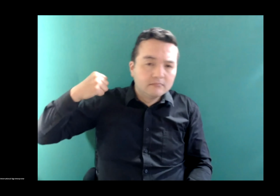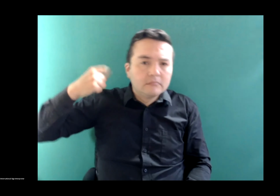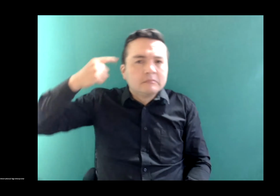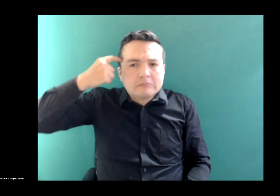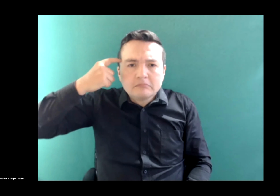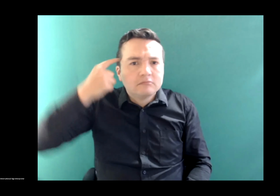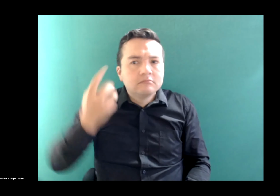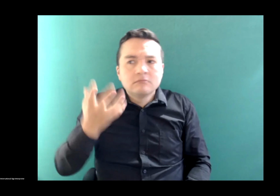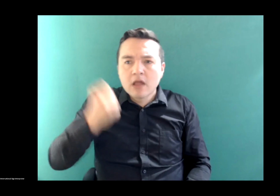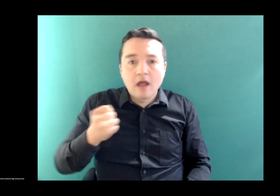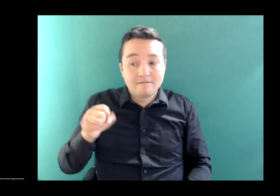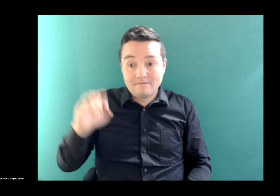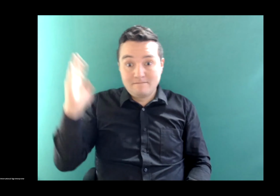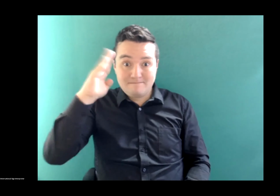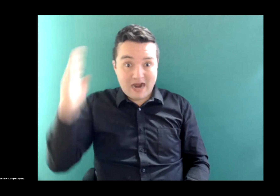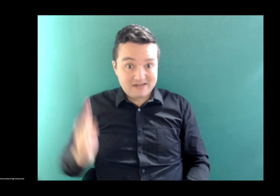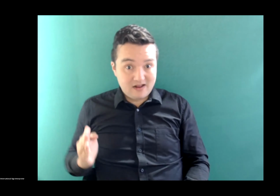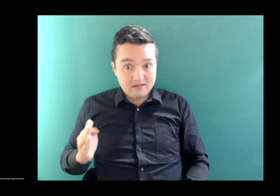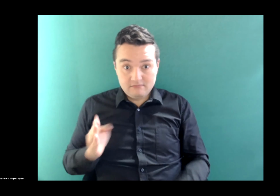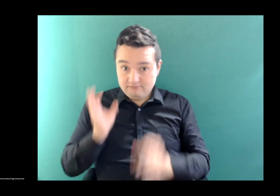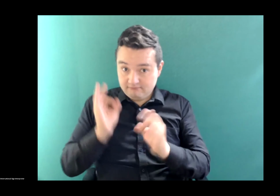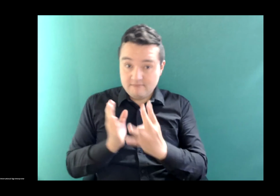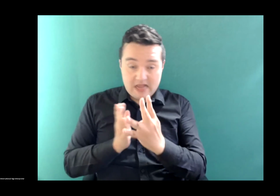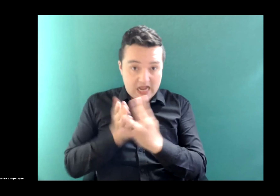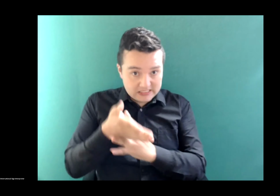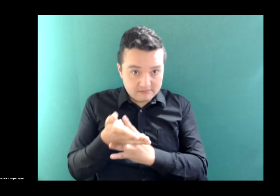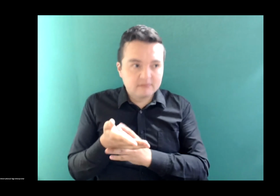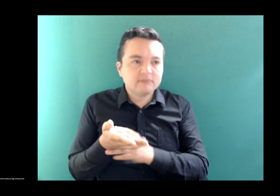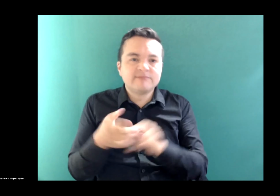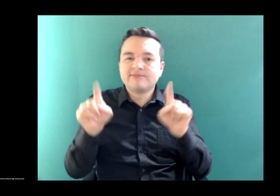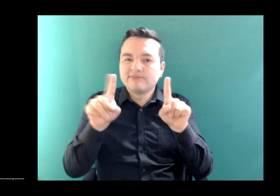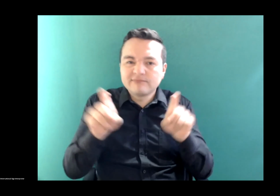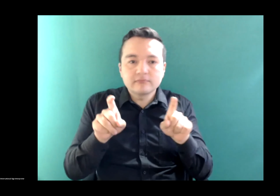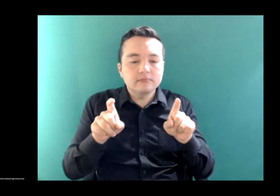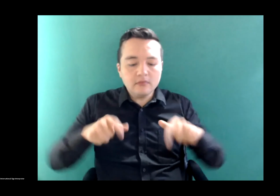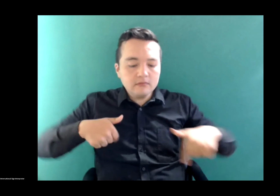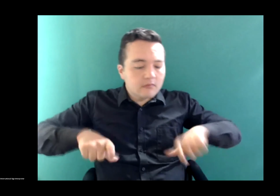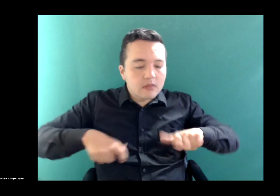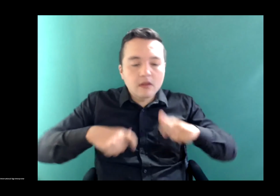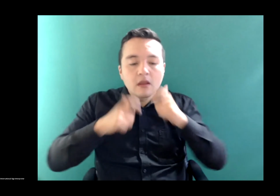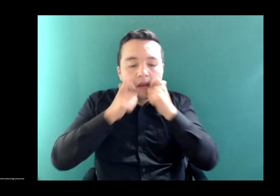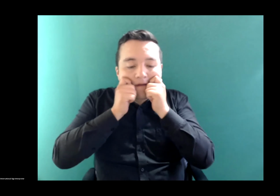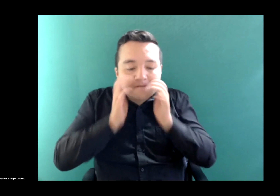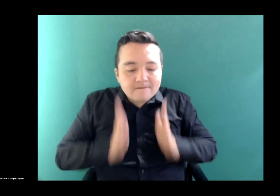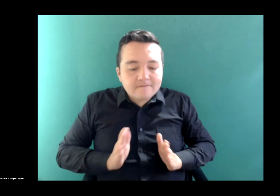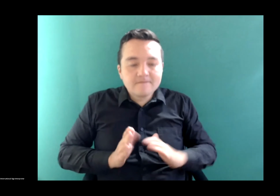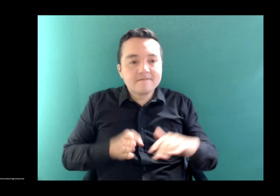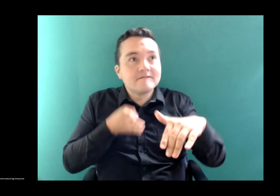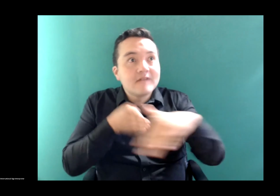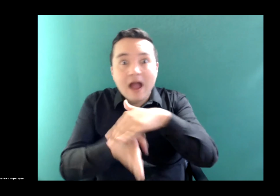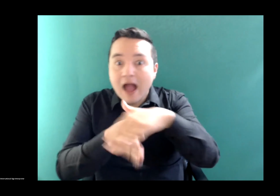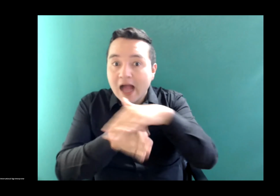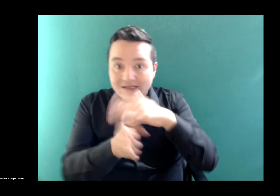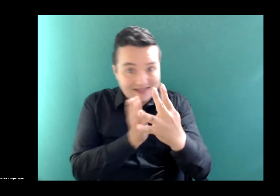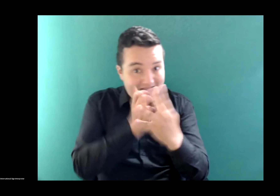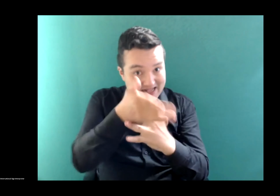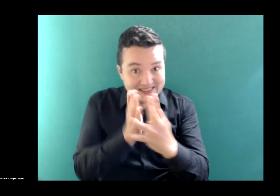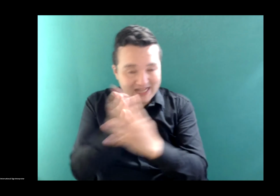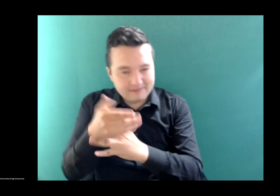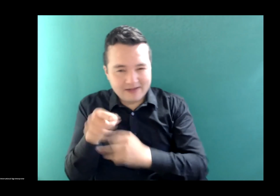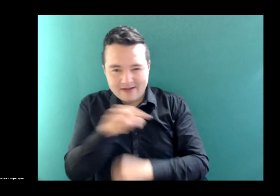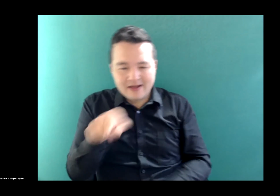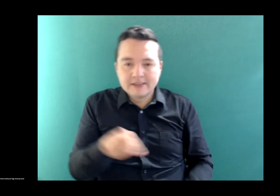One important thing to say is we believe accessibility and inclusion, it begins almost at the same time.